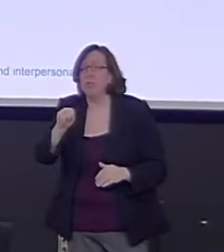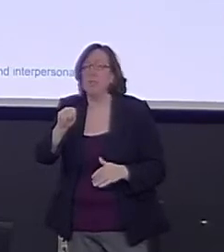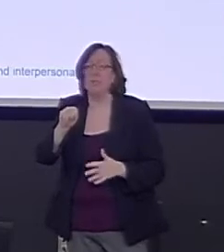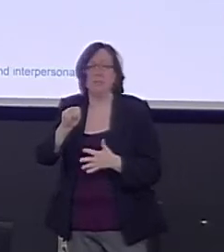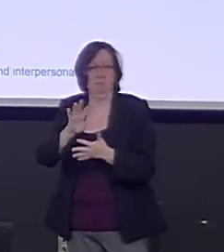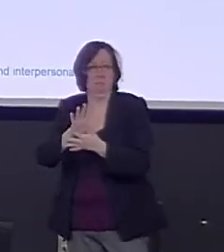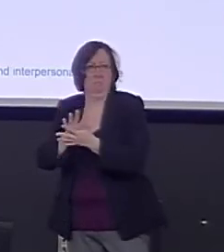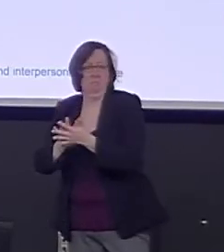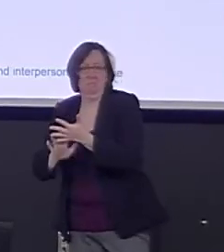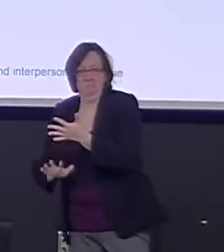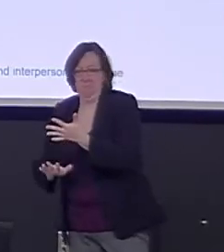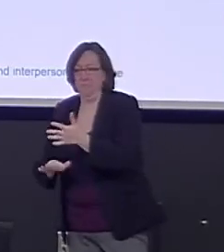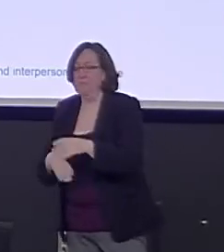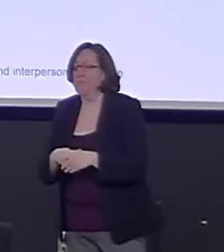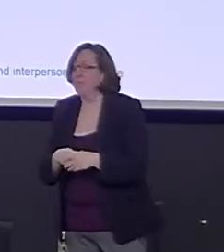and also difficulties of